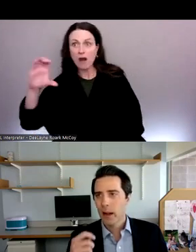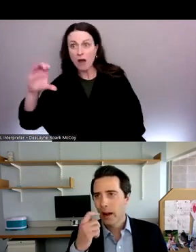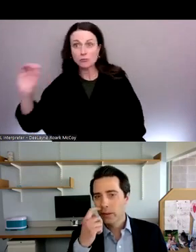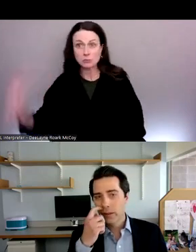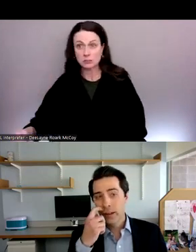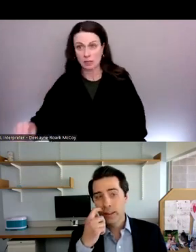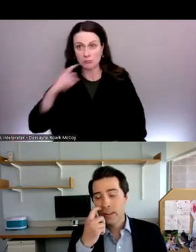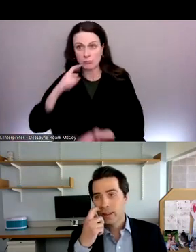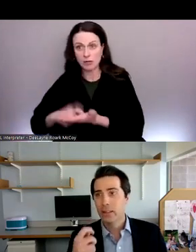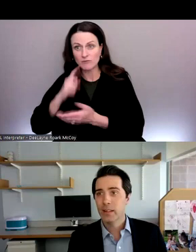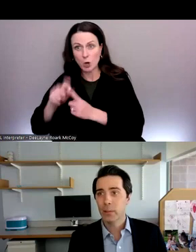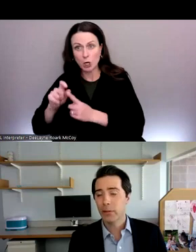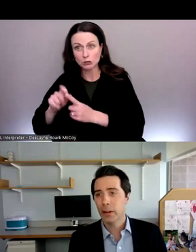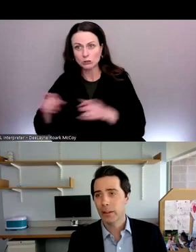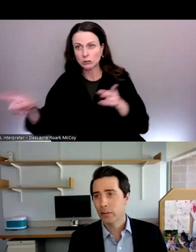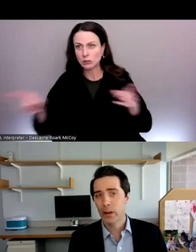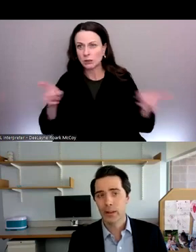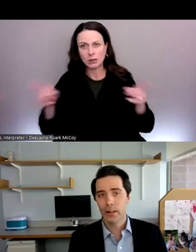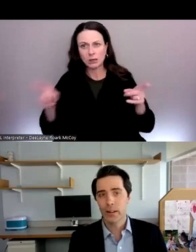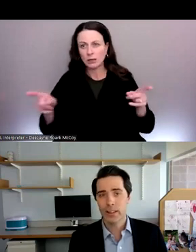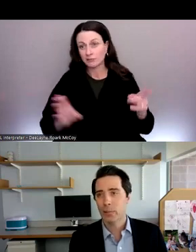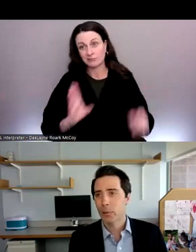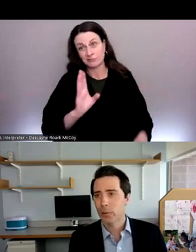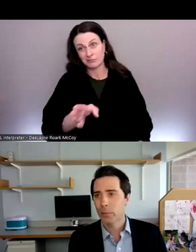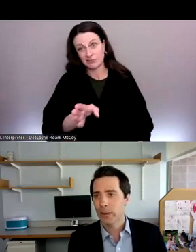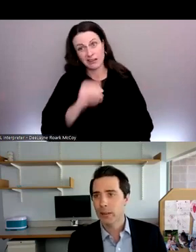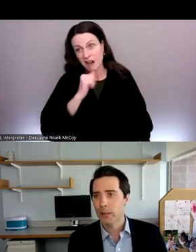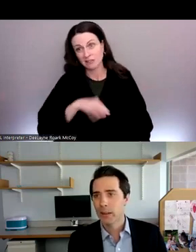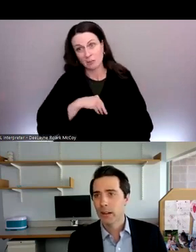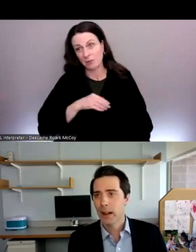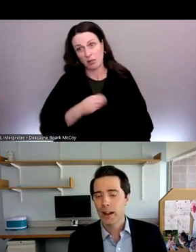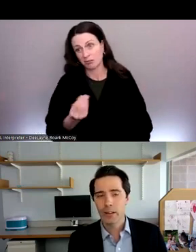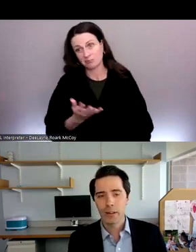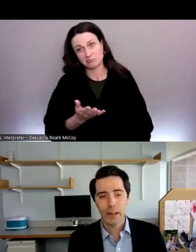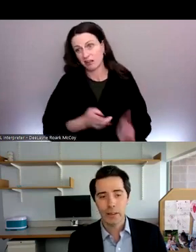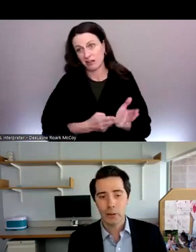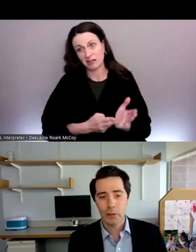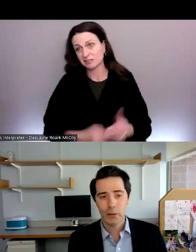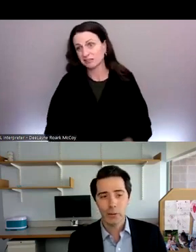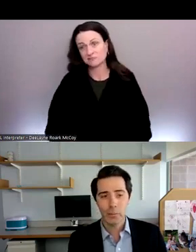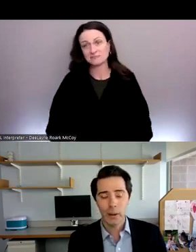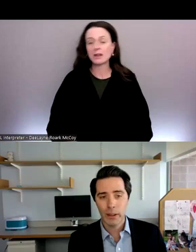I really find this to be frank quite